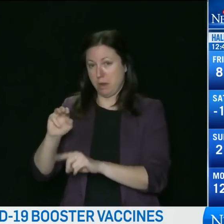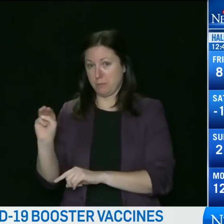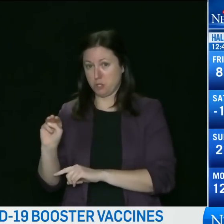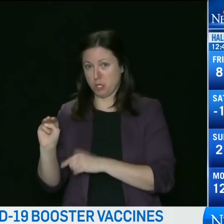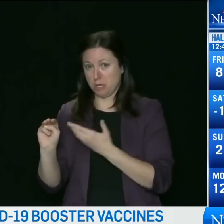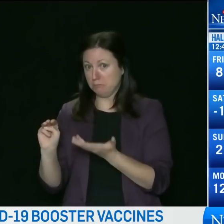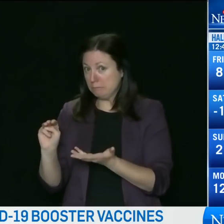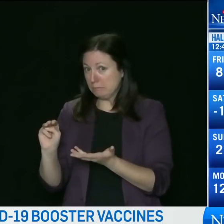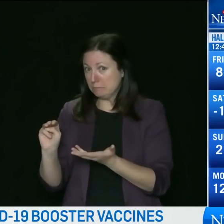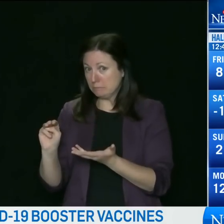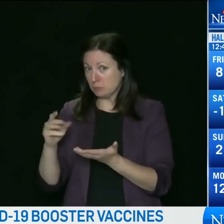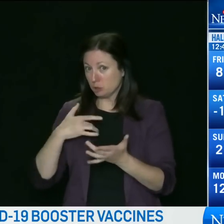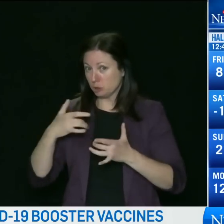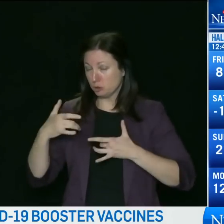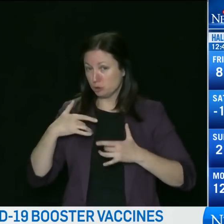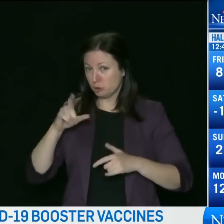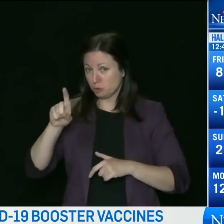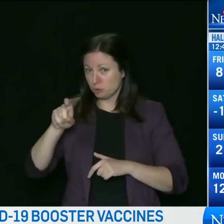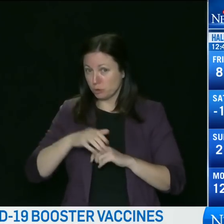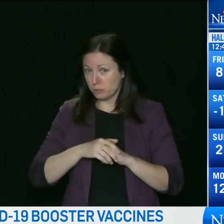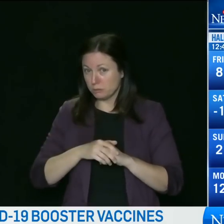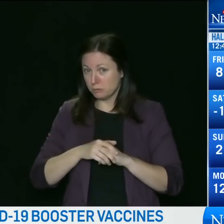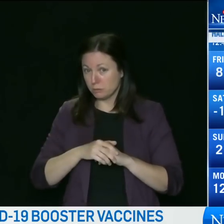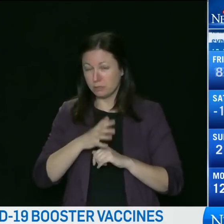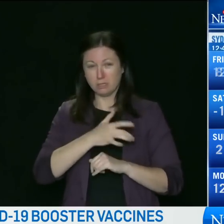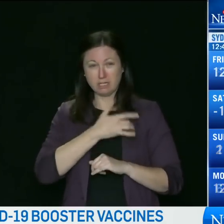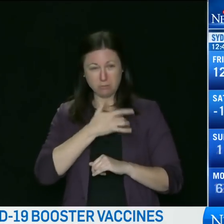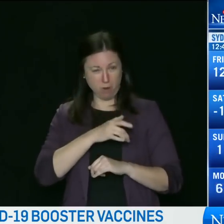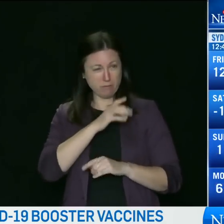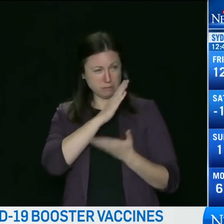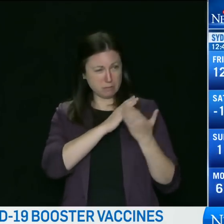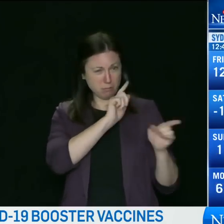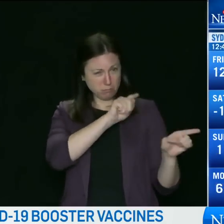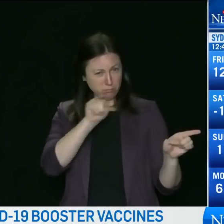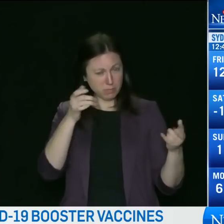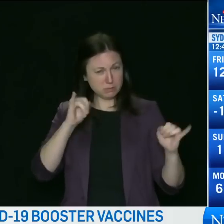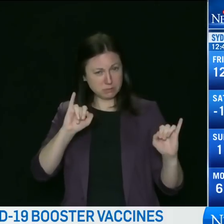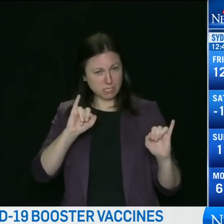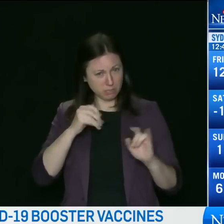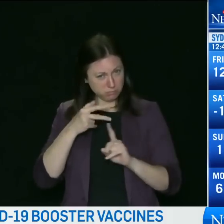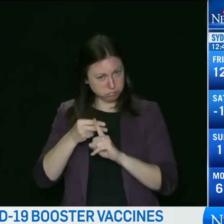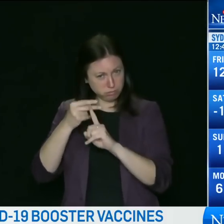THEY BE WORRIED? WHAT ARE YOU GOING TO TELL THE PROVINCES?